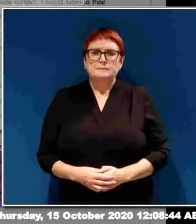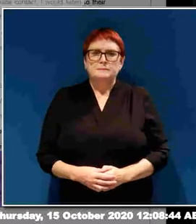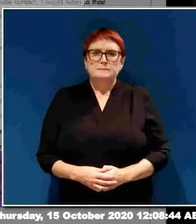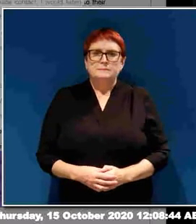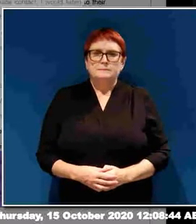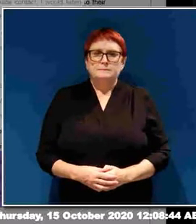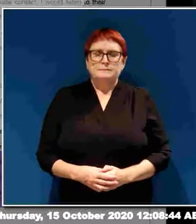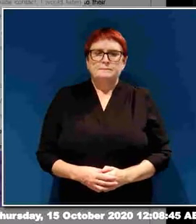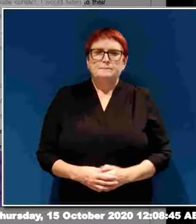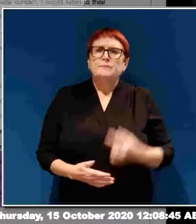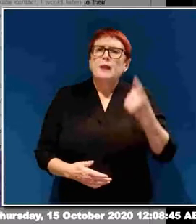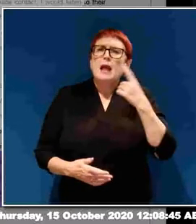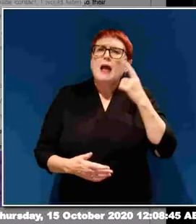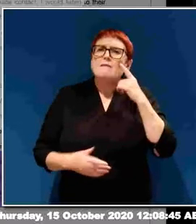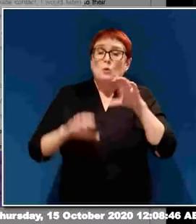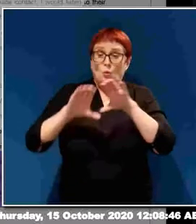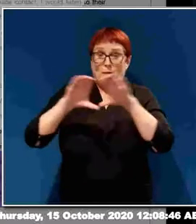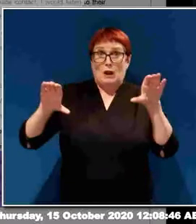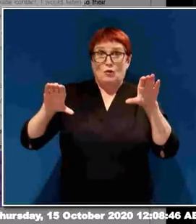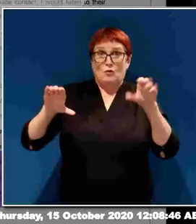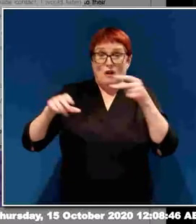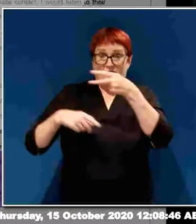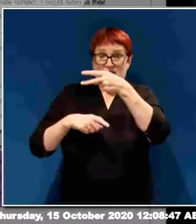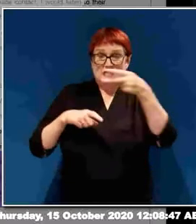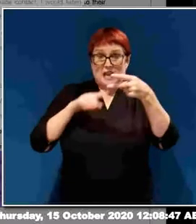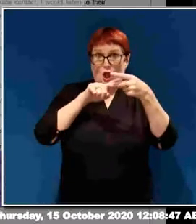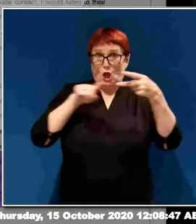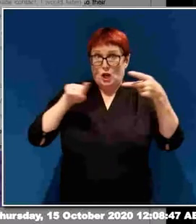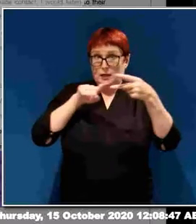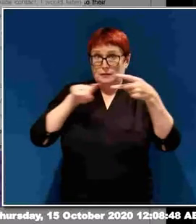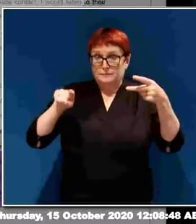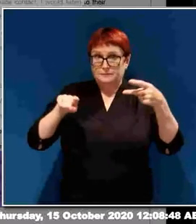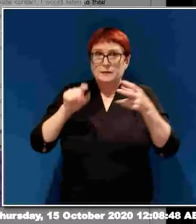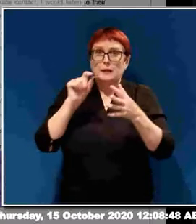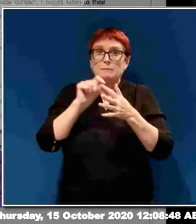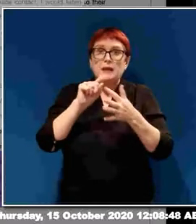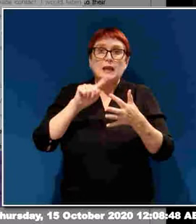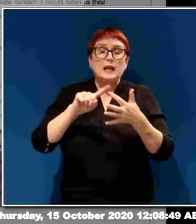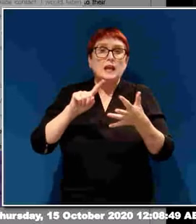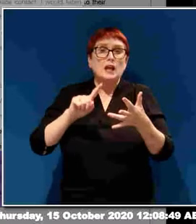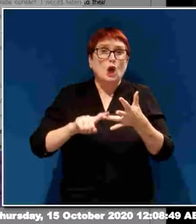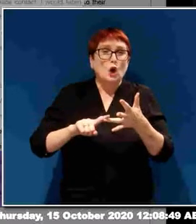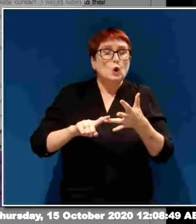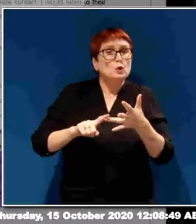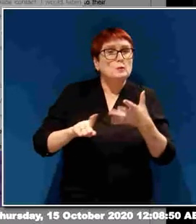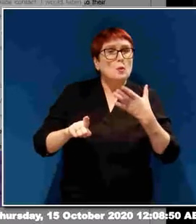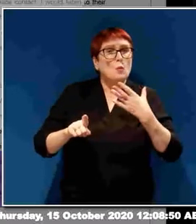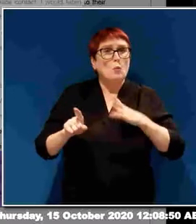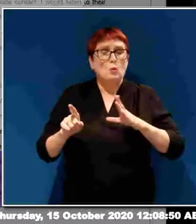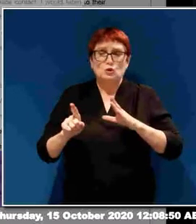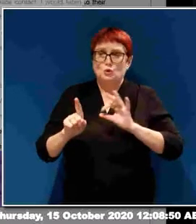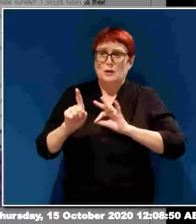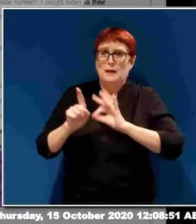We strive to build the capability of HOSES and advisory teachers and give